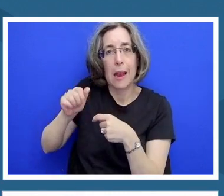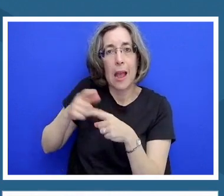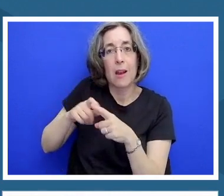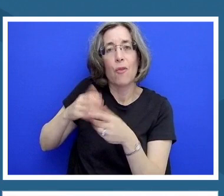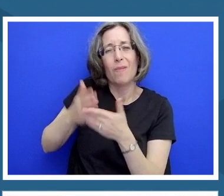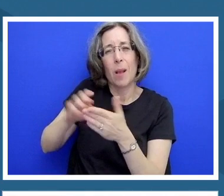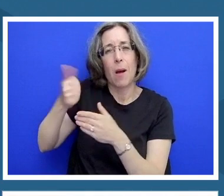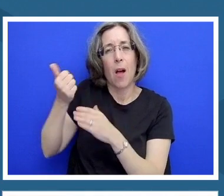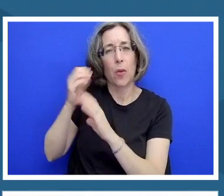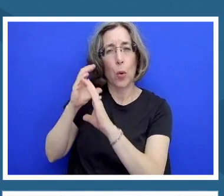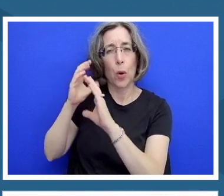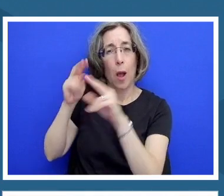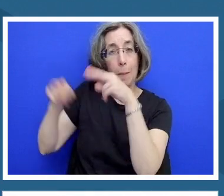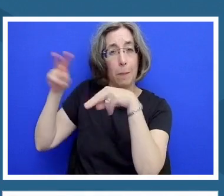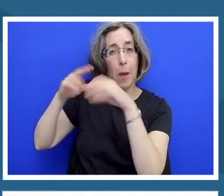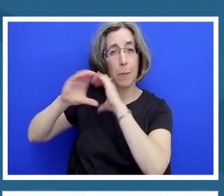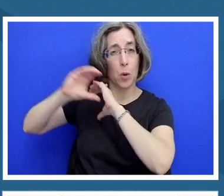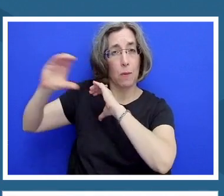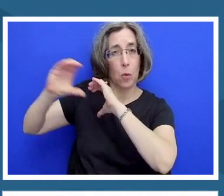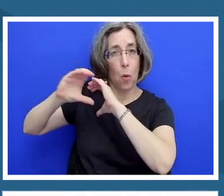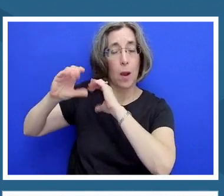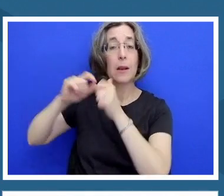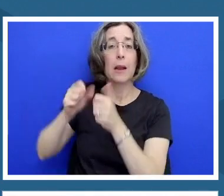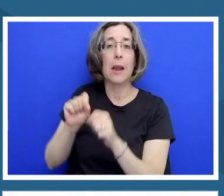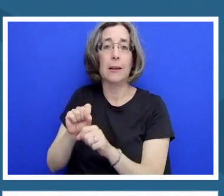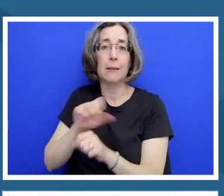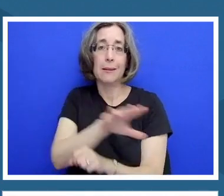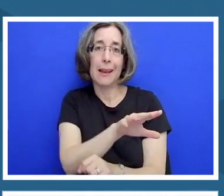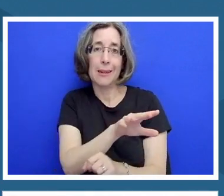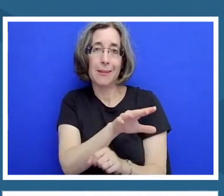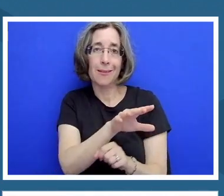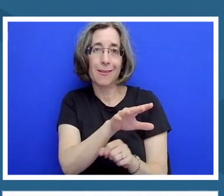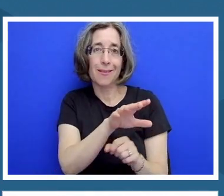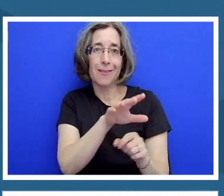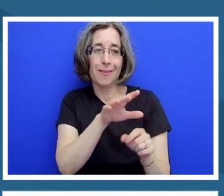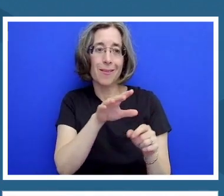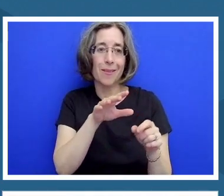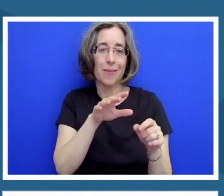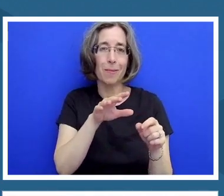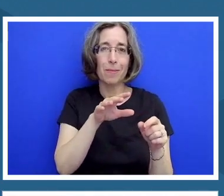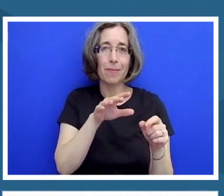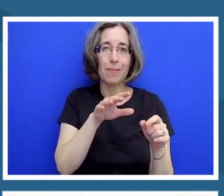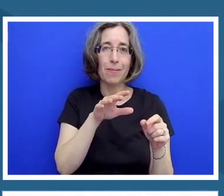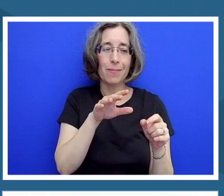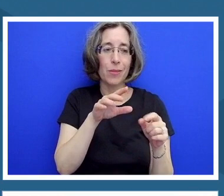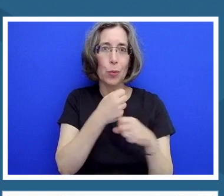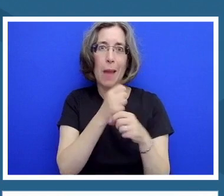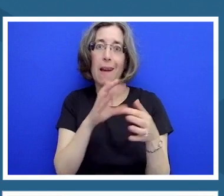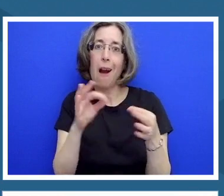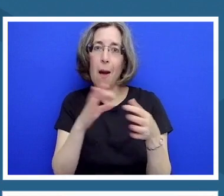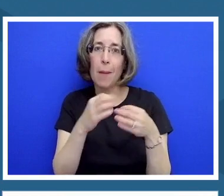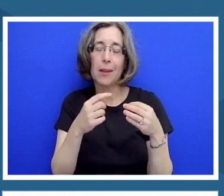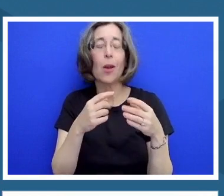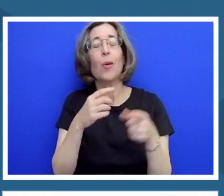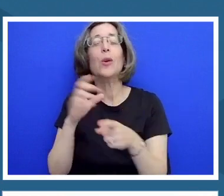challenges for some chances to have commentary on